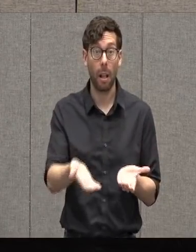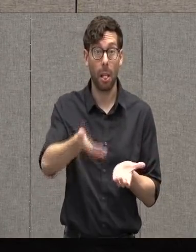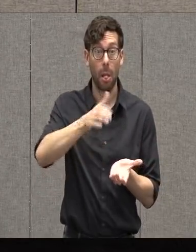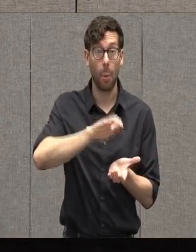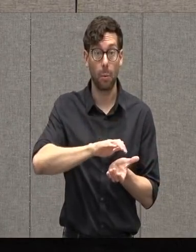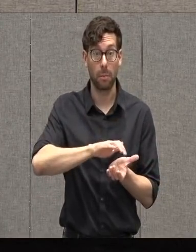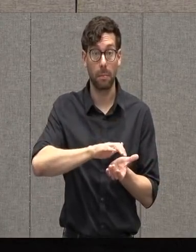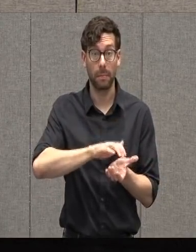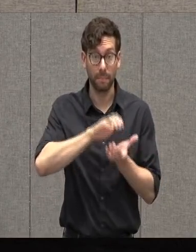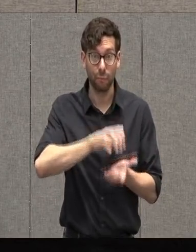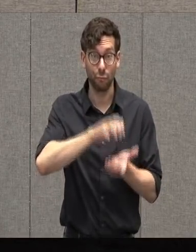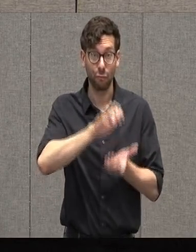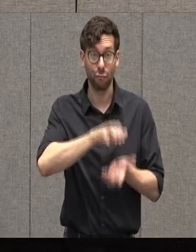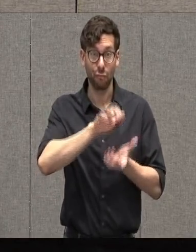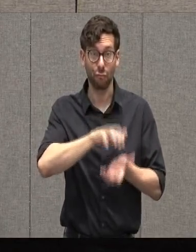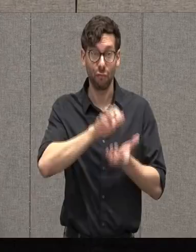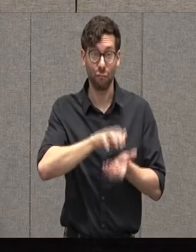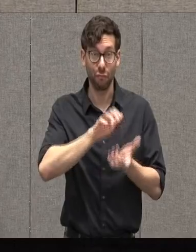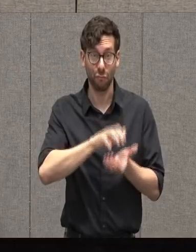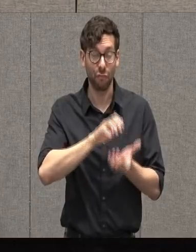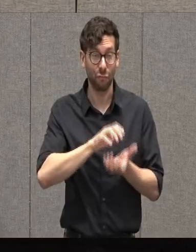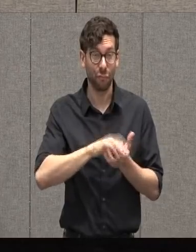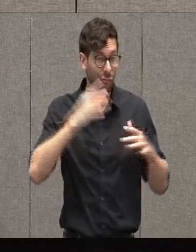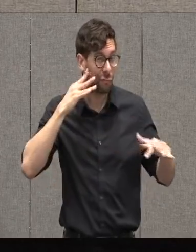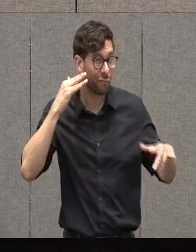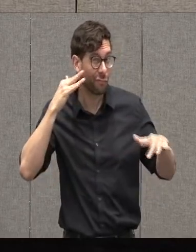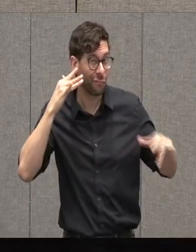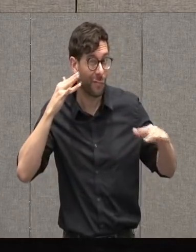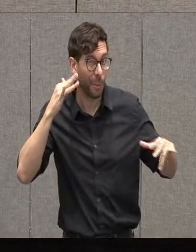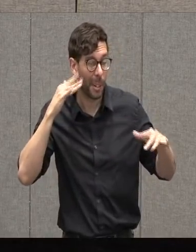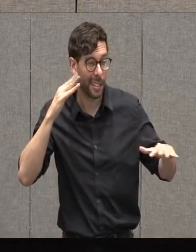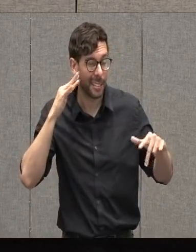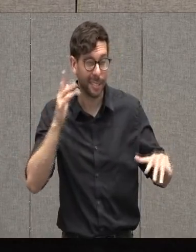(foil balls rattling) can you hear it shaking? (foil balls rattling) Shake, shake, shake.